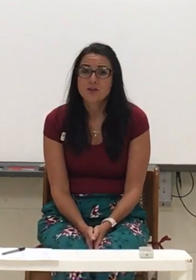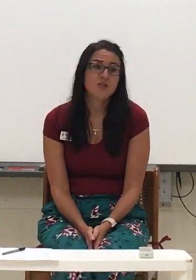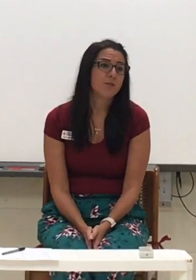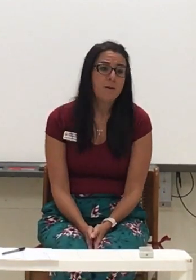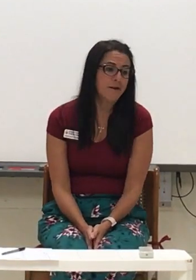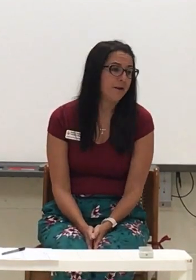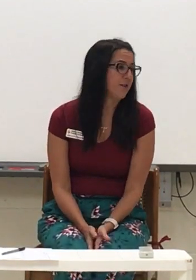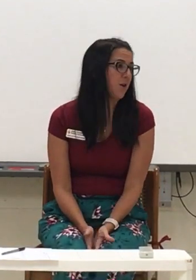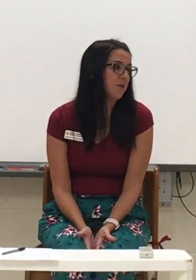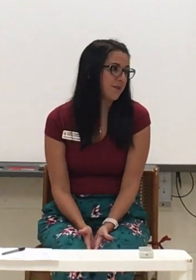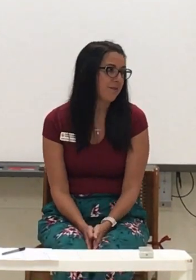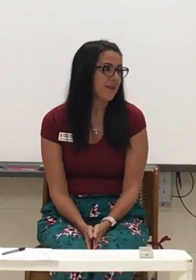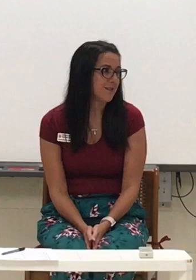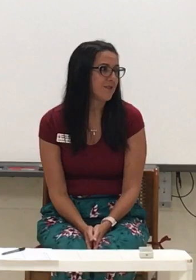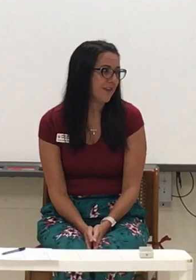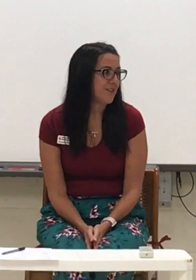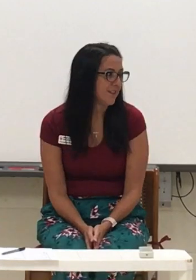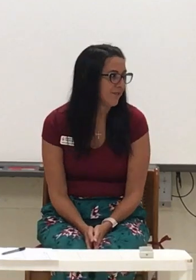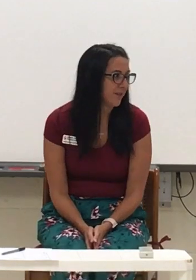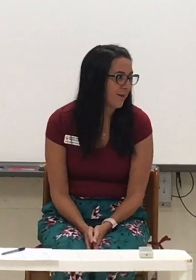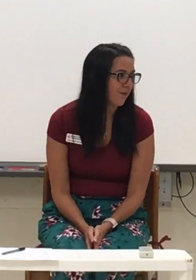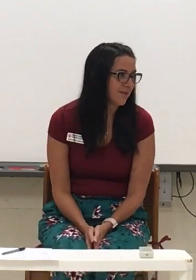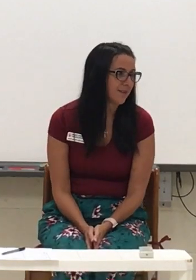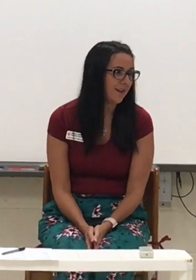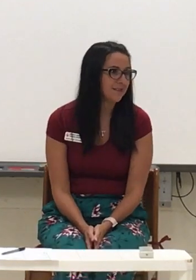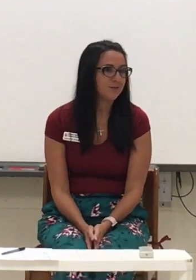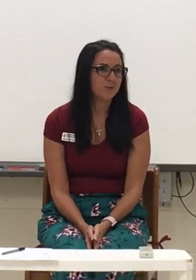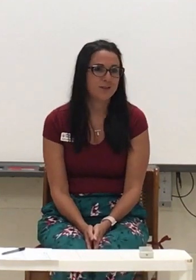first you probably already noticed something